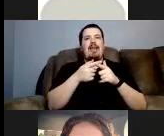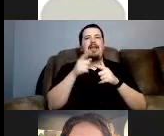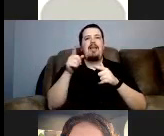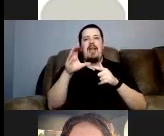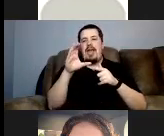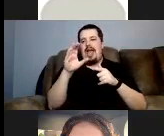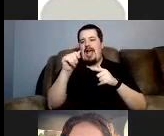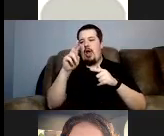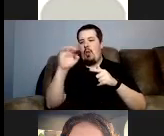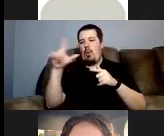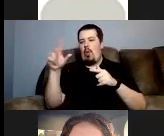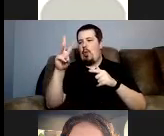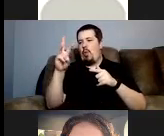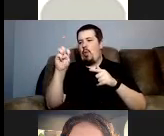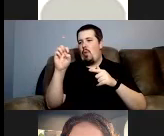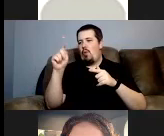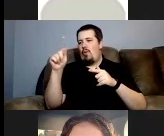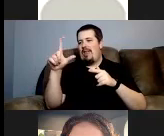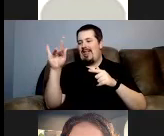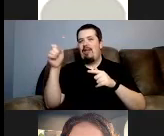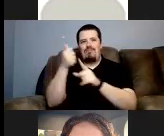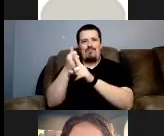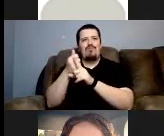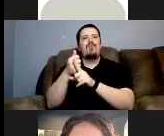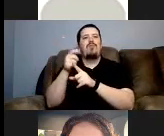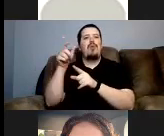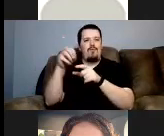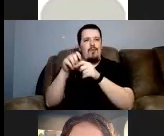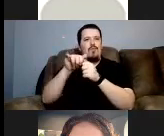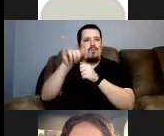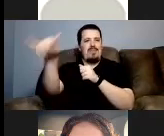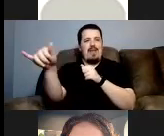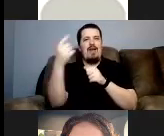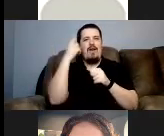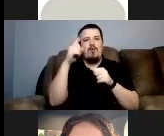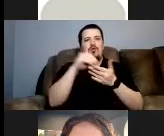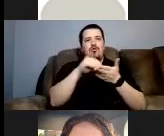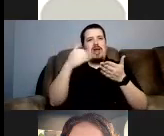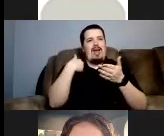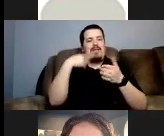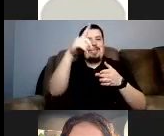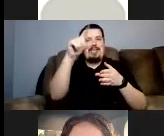our Executive Director she sat on the subcommittee for students with disabilities and gifted students